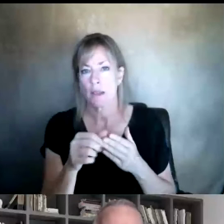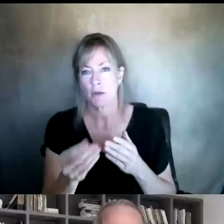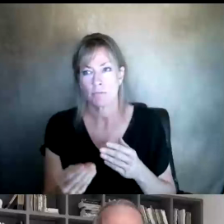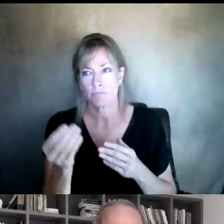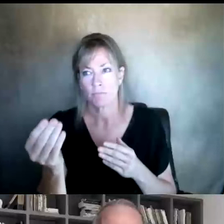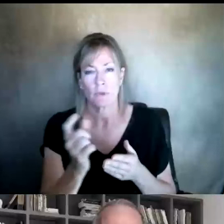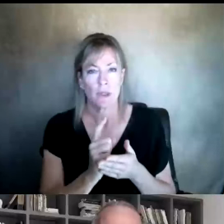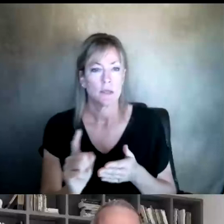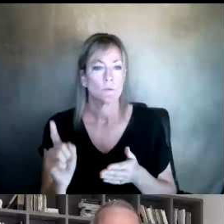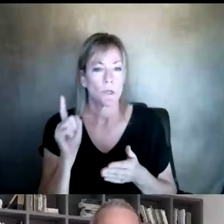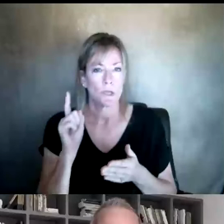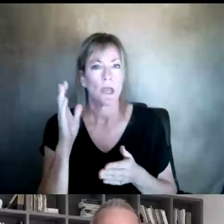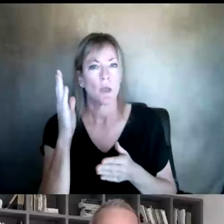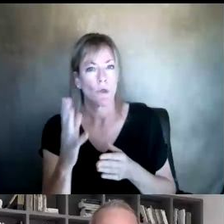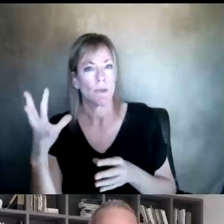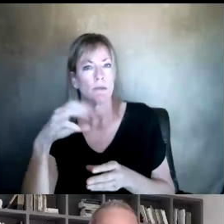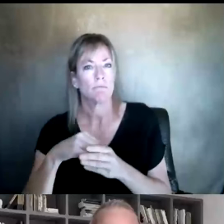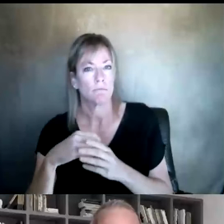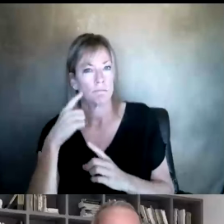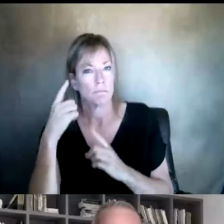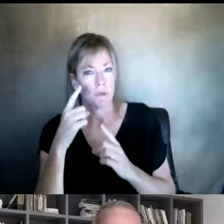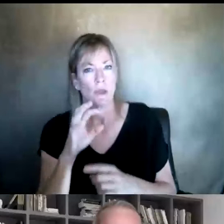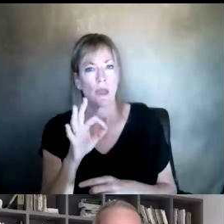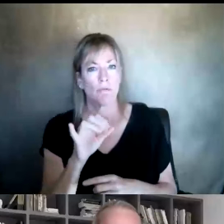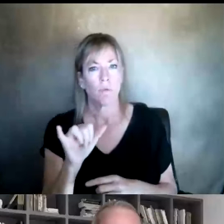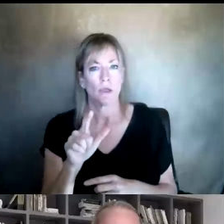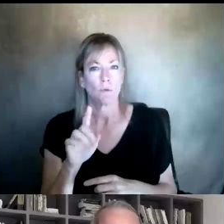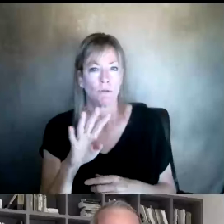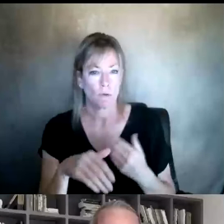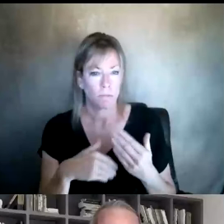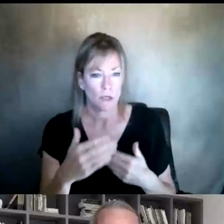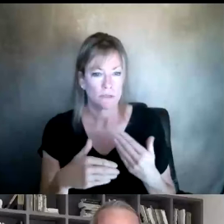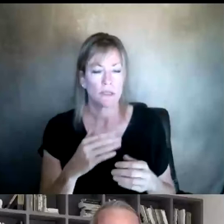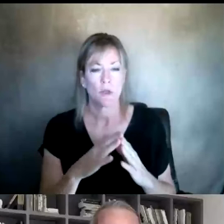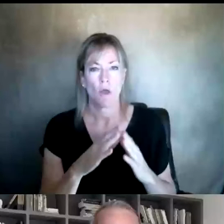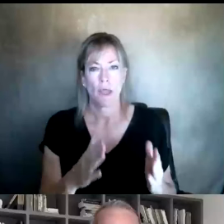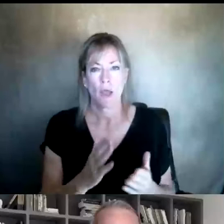BE CONSIDERED ON THE FY SIDE.